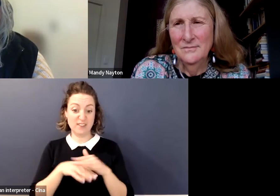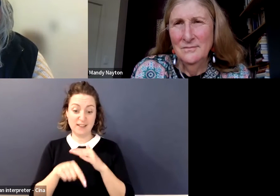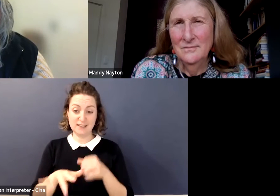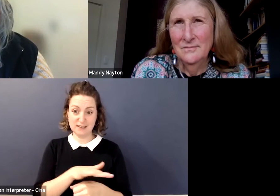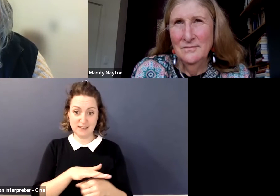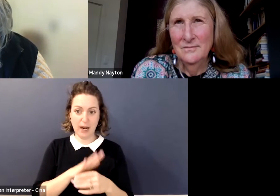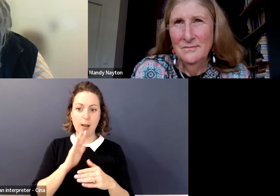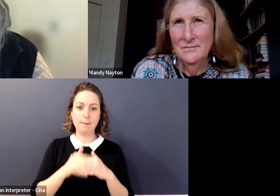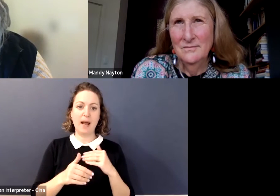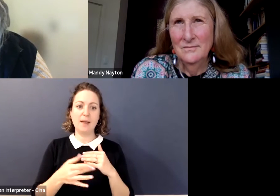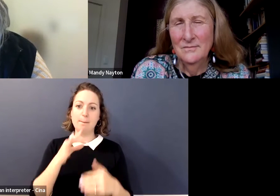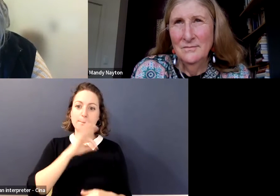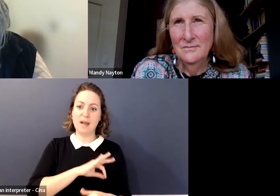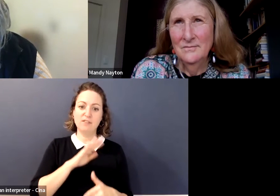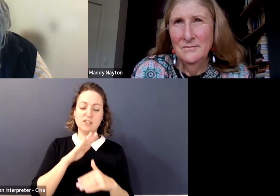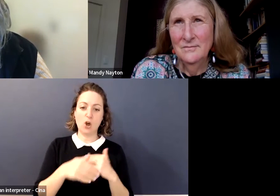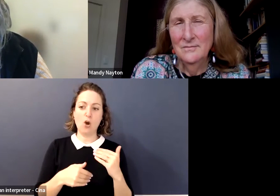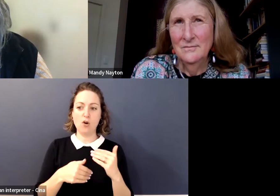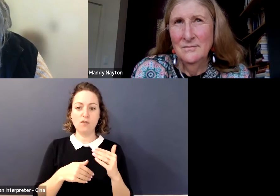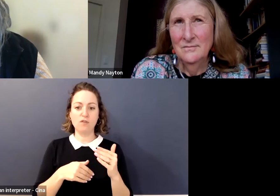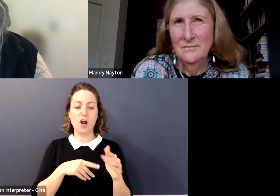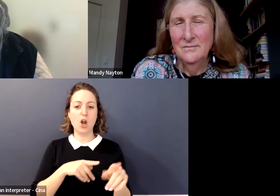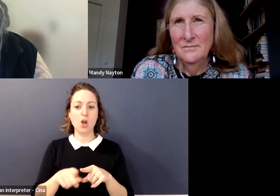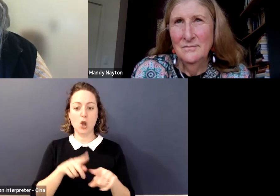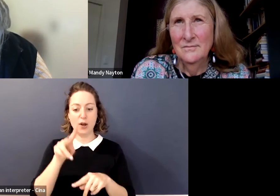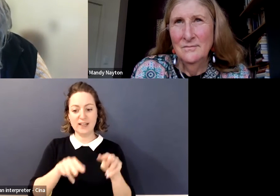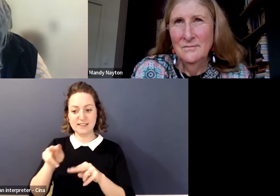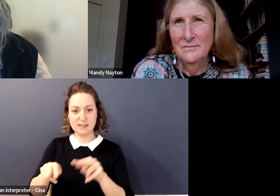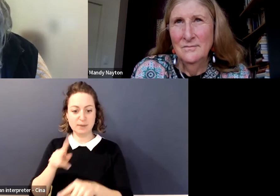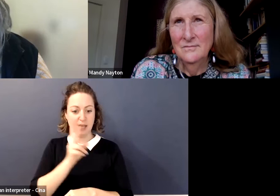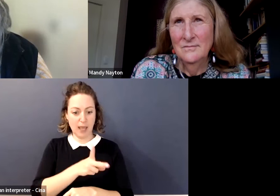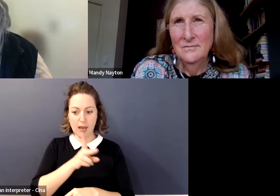around the benefits of learning assessments multiple times. So one during school and another